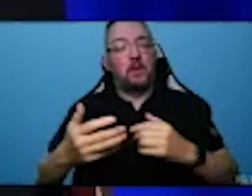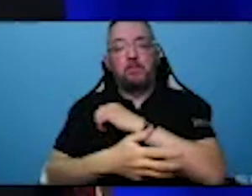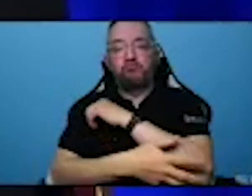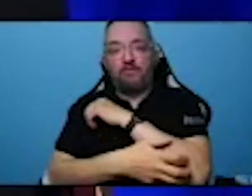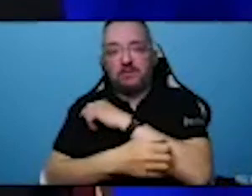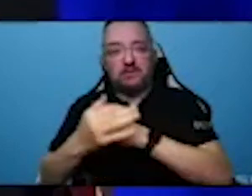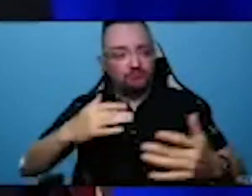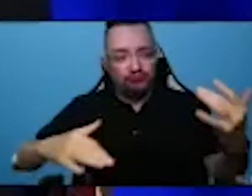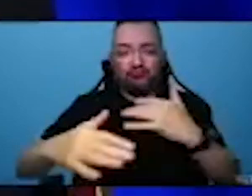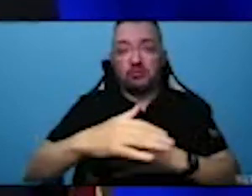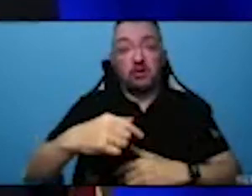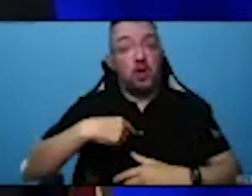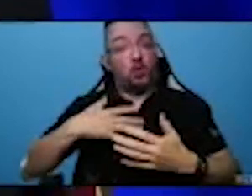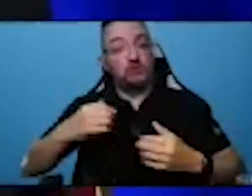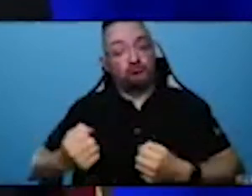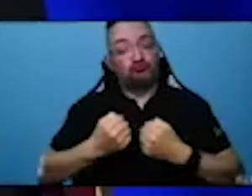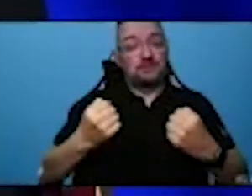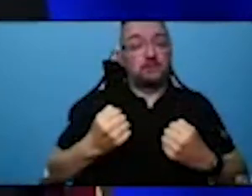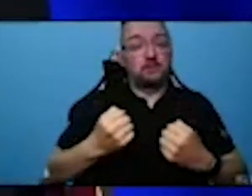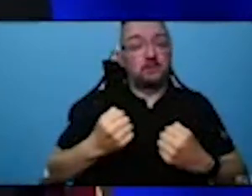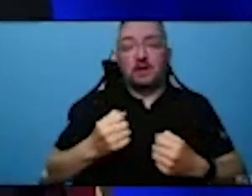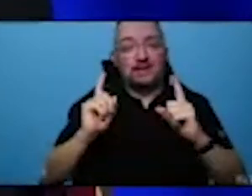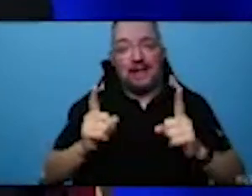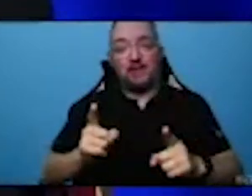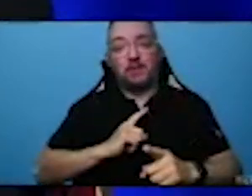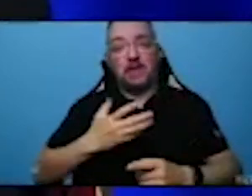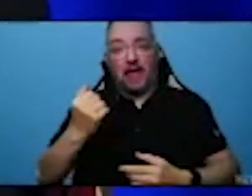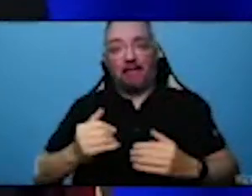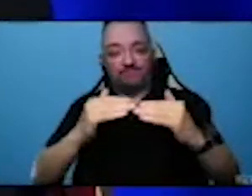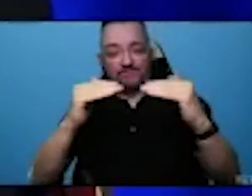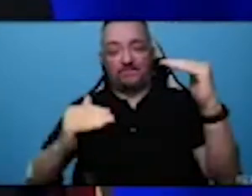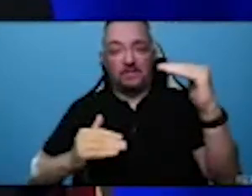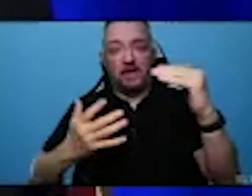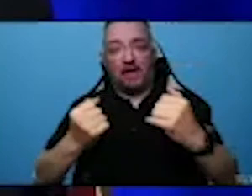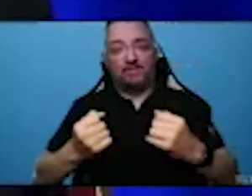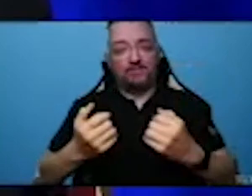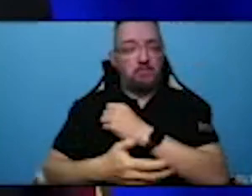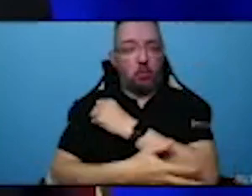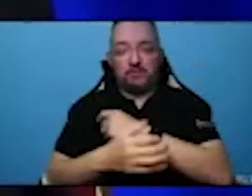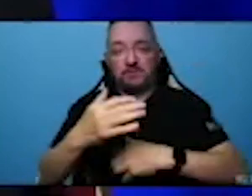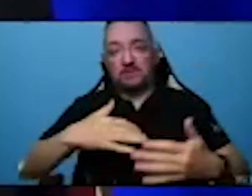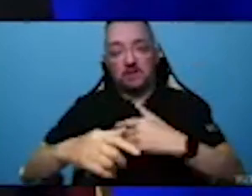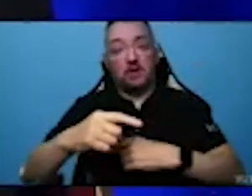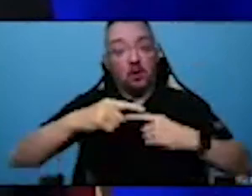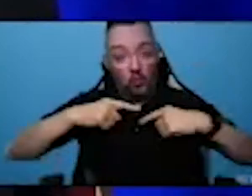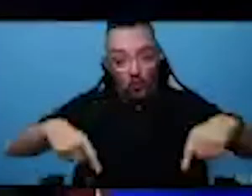We can't access data, science and knowledge when we don't all have equal access to high quality education. And there's a postcode lottery in